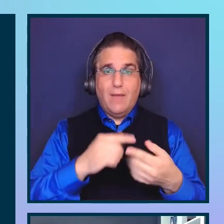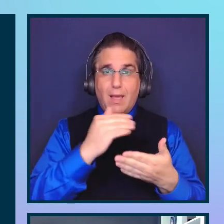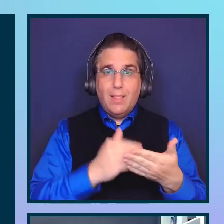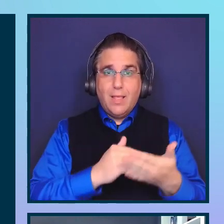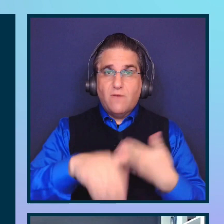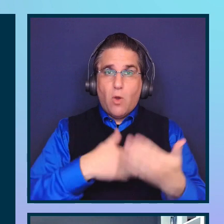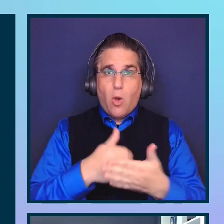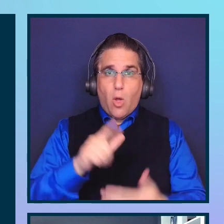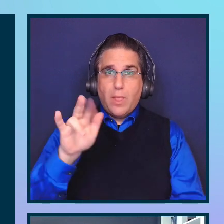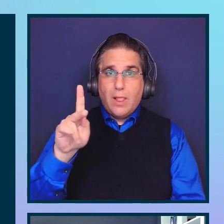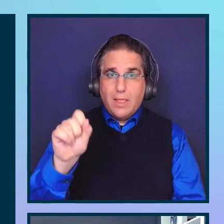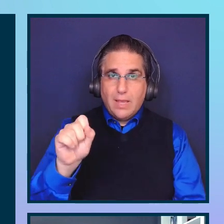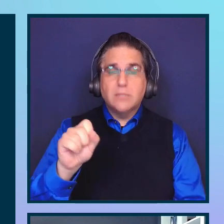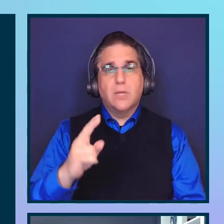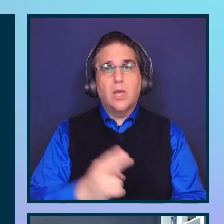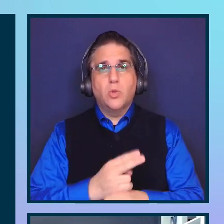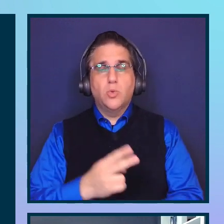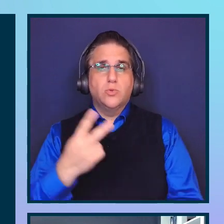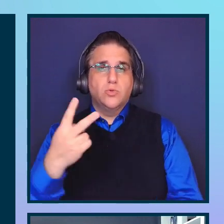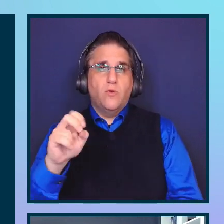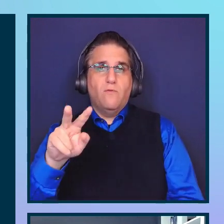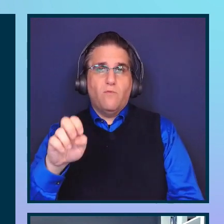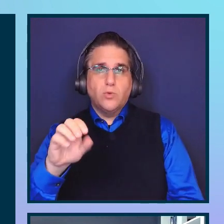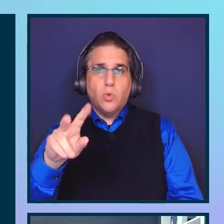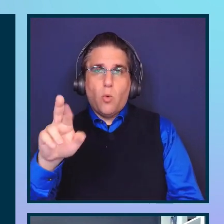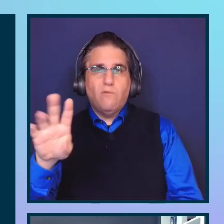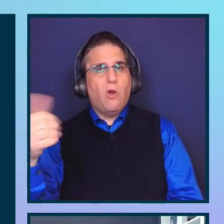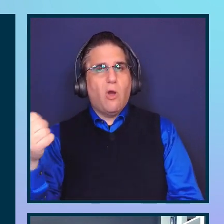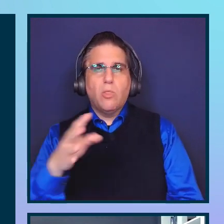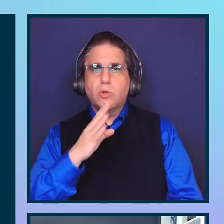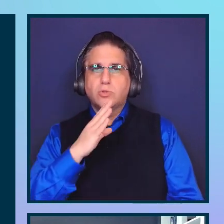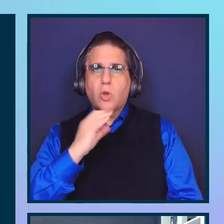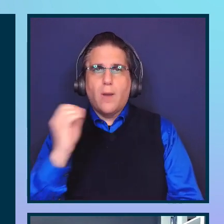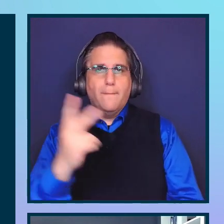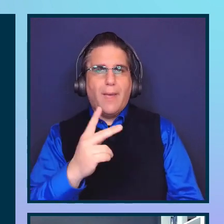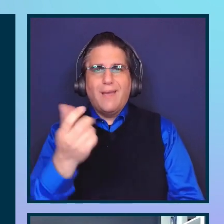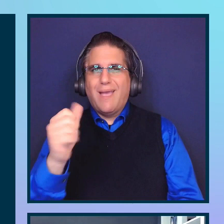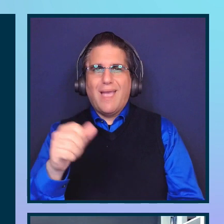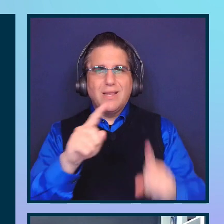So you can use voiceover or any other tote bag or any screen reader that you prefer. And you can say, give me all of the links.